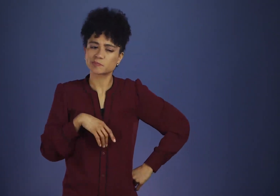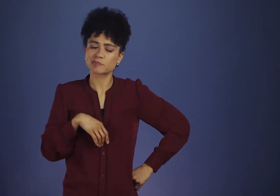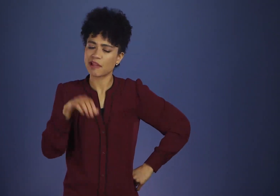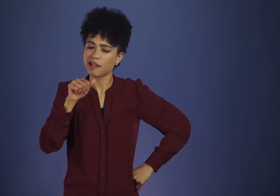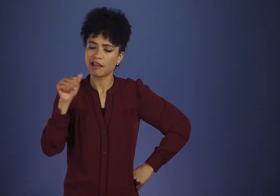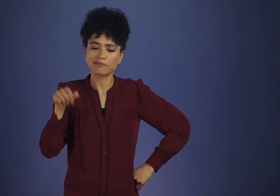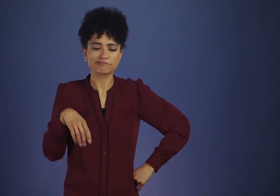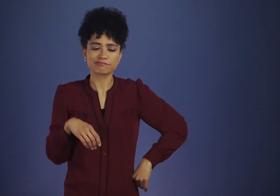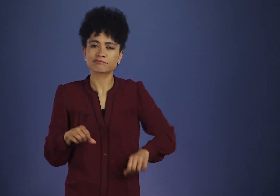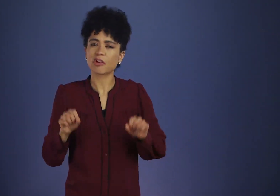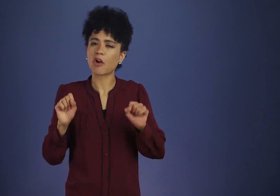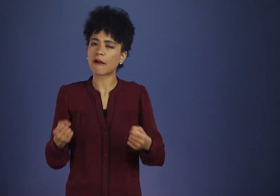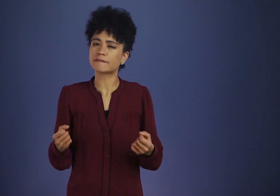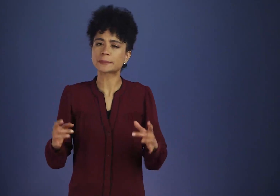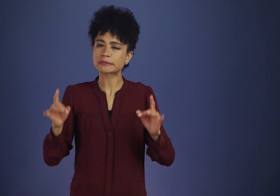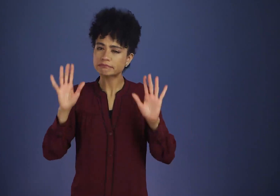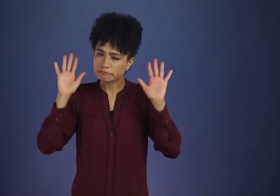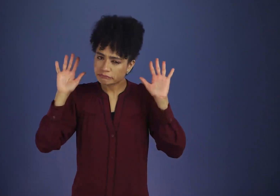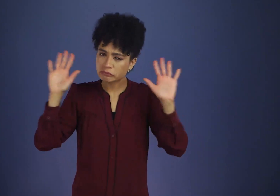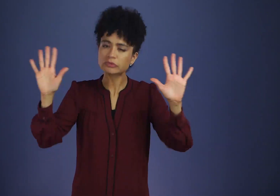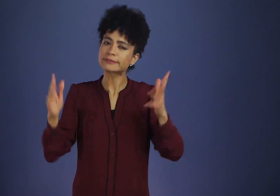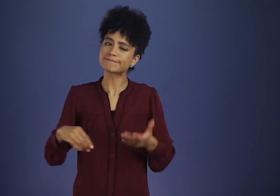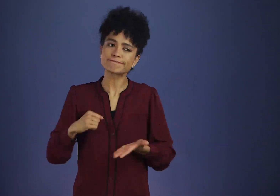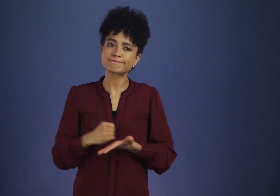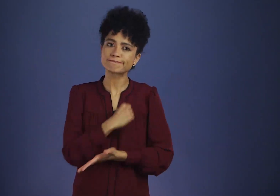“What a great thing A.A. might have been!”